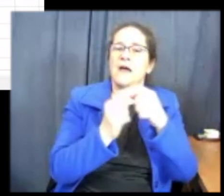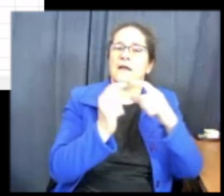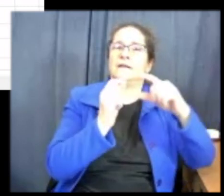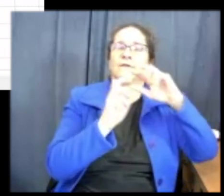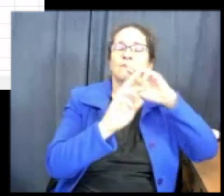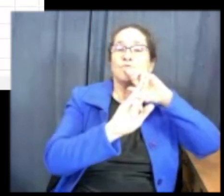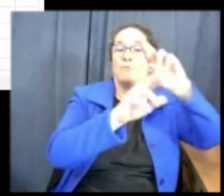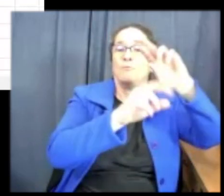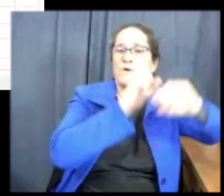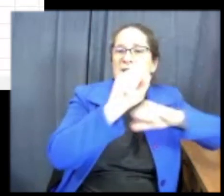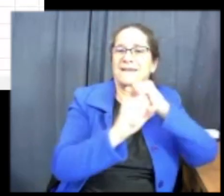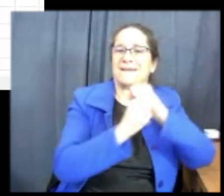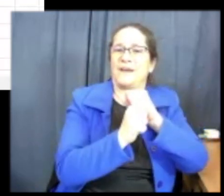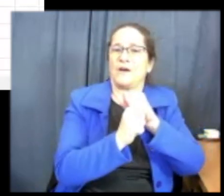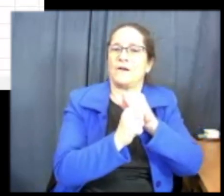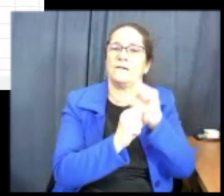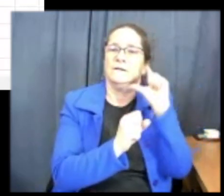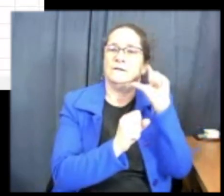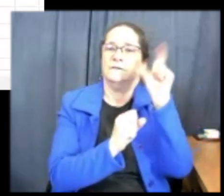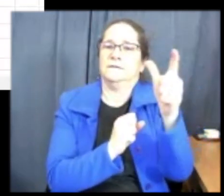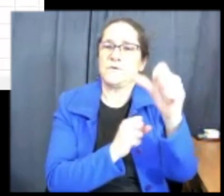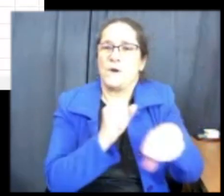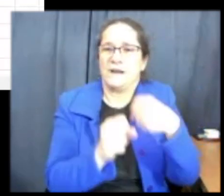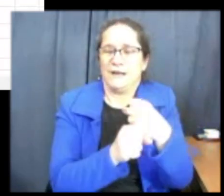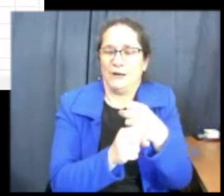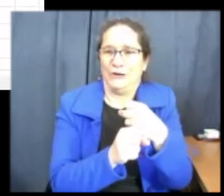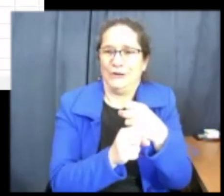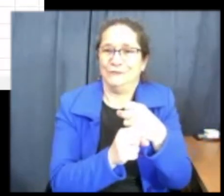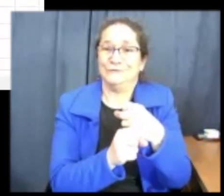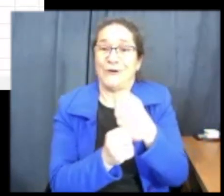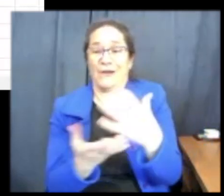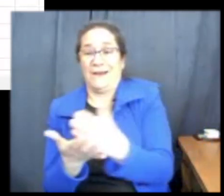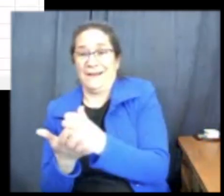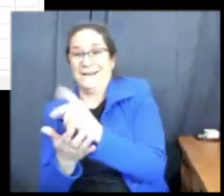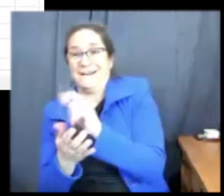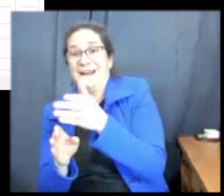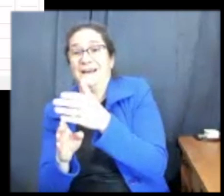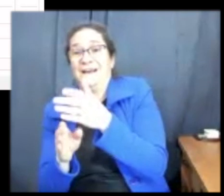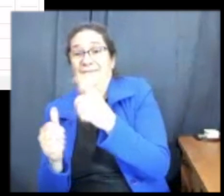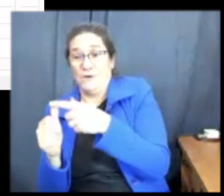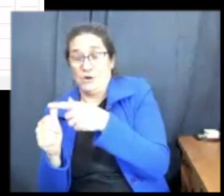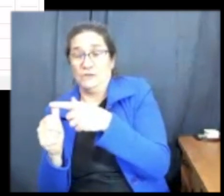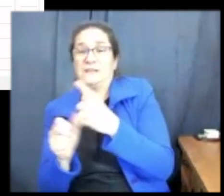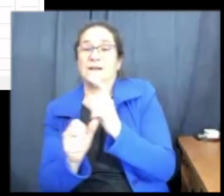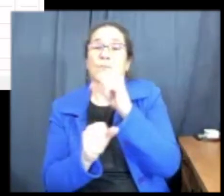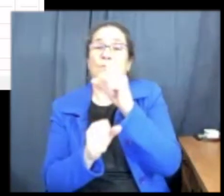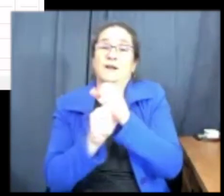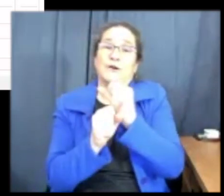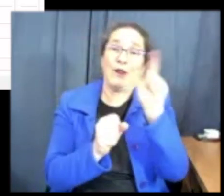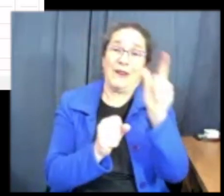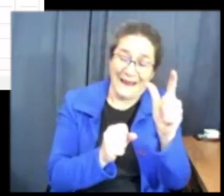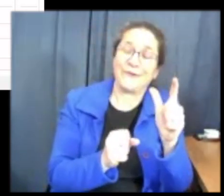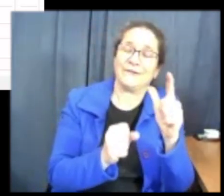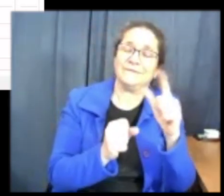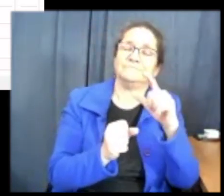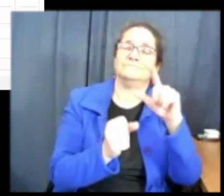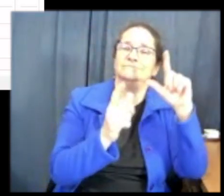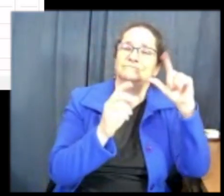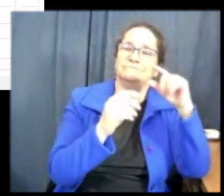the profile is released a year after the data and then because of the national pandemic it was not released last year so you